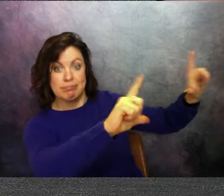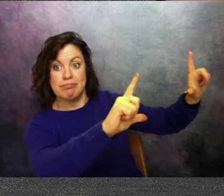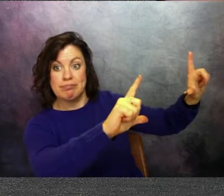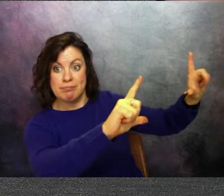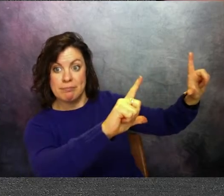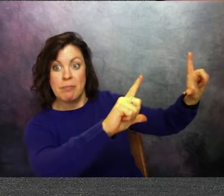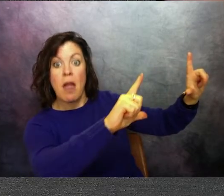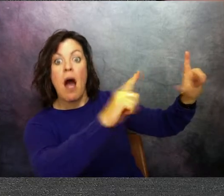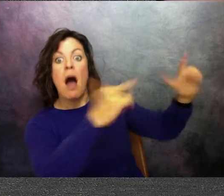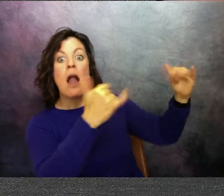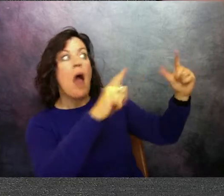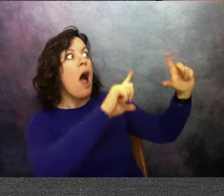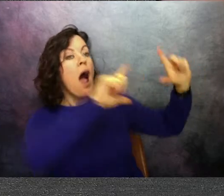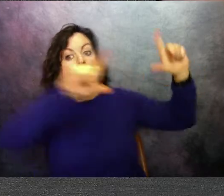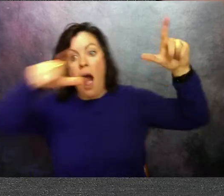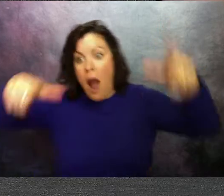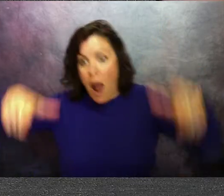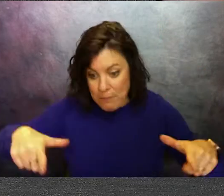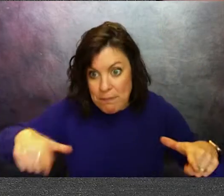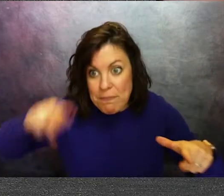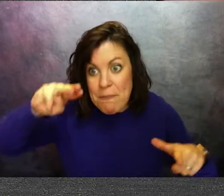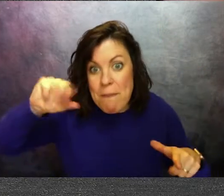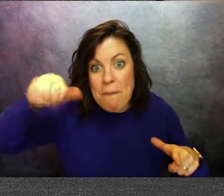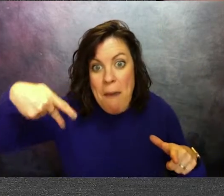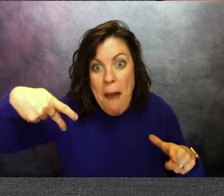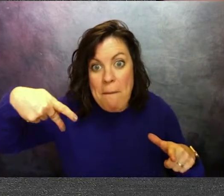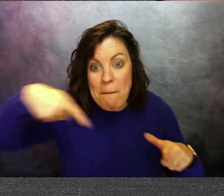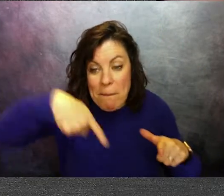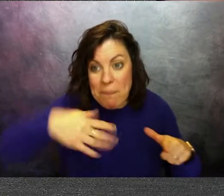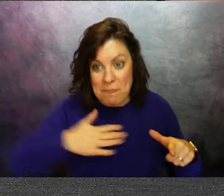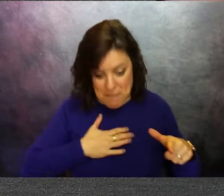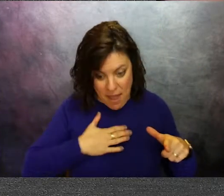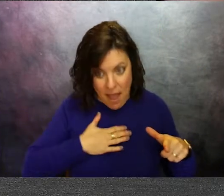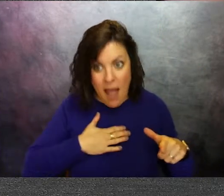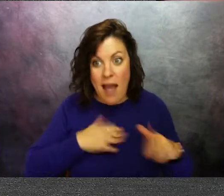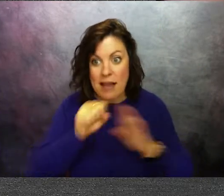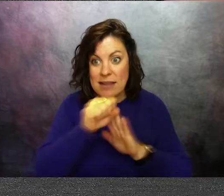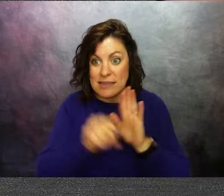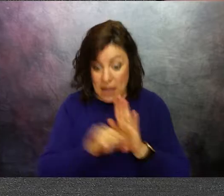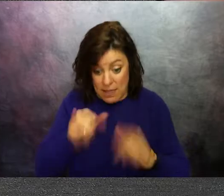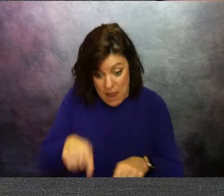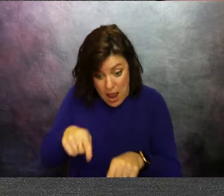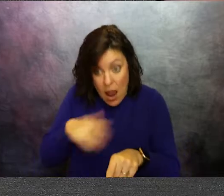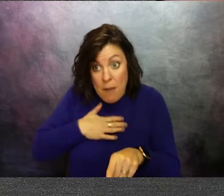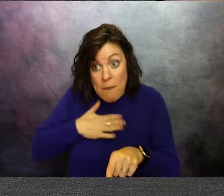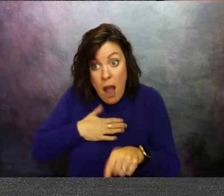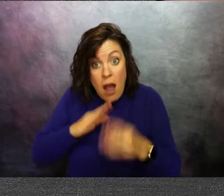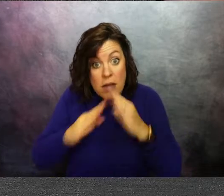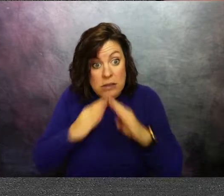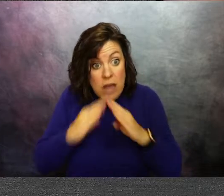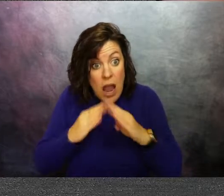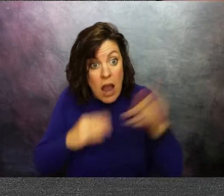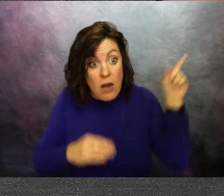This is a map of my state. And this is my town on the map of my state.